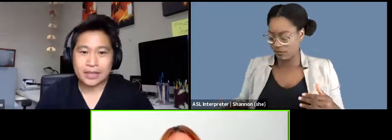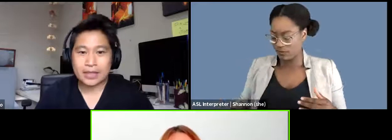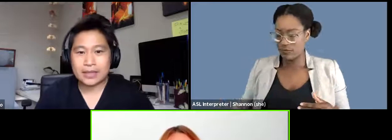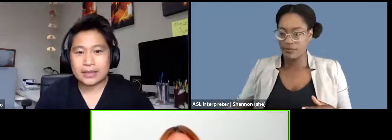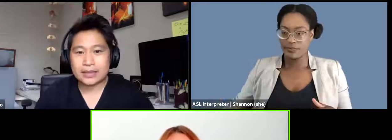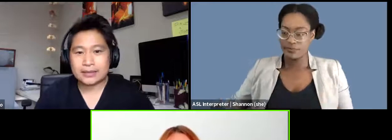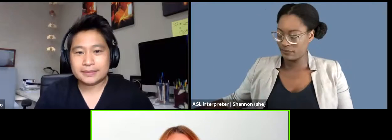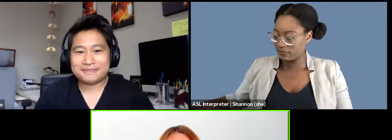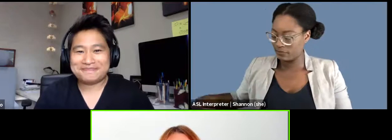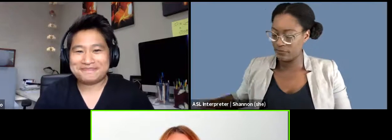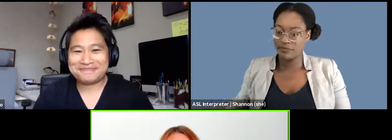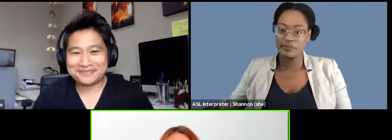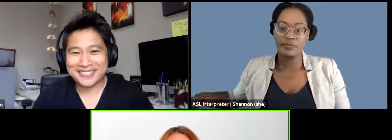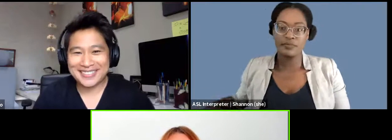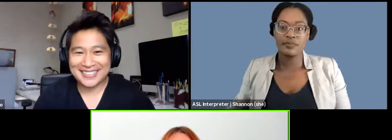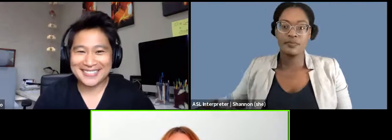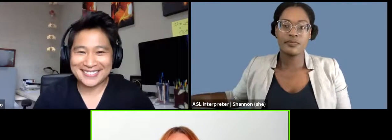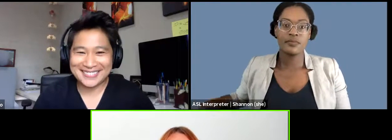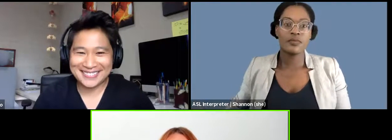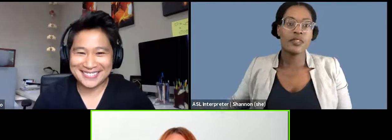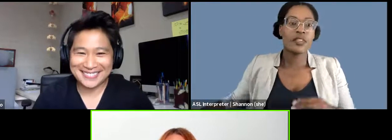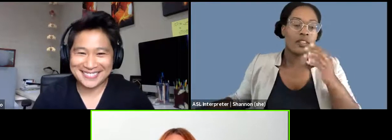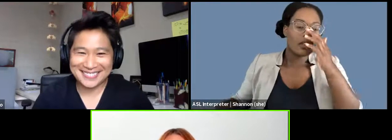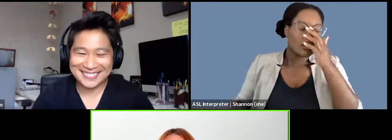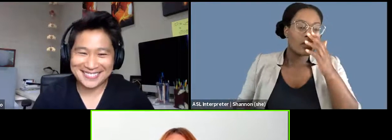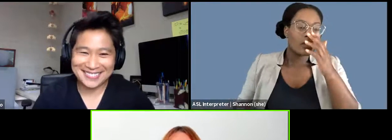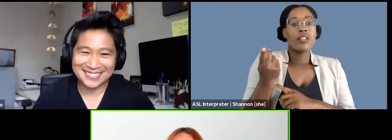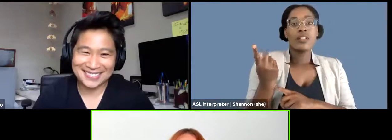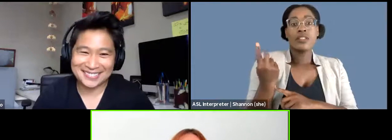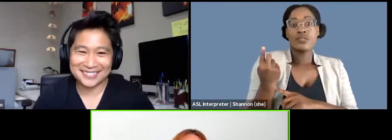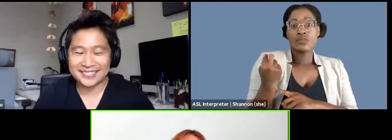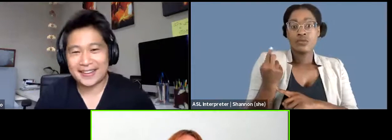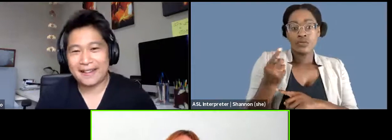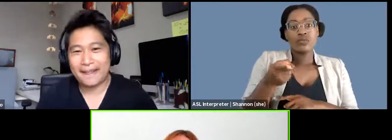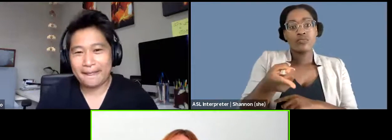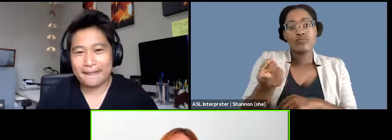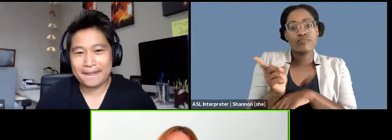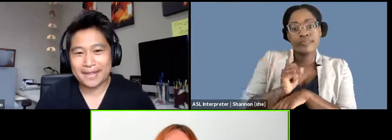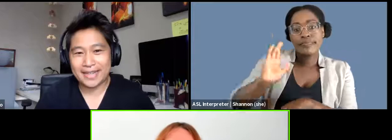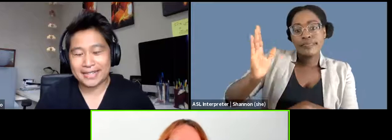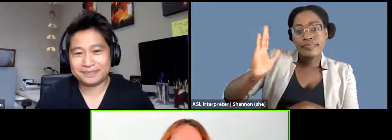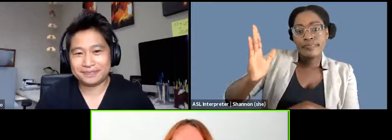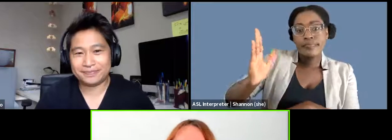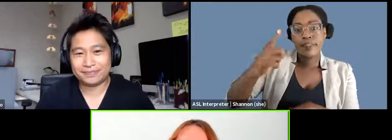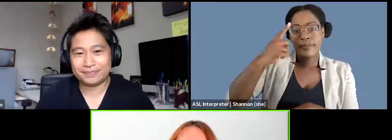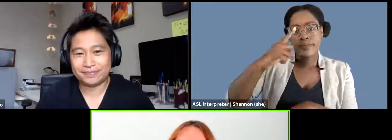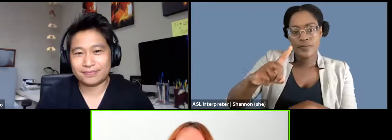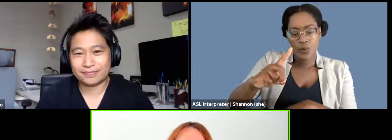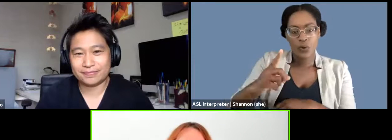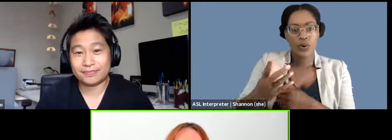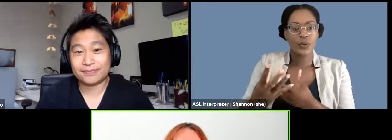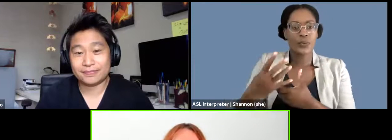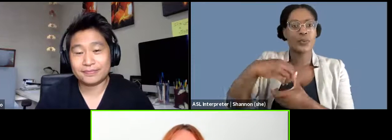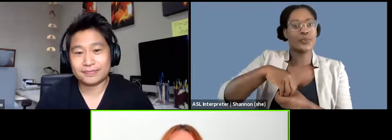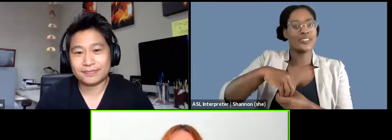Inclusion last year about being a triple minority. Can you talk about what that means to you?